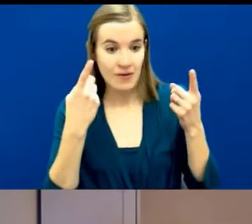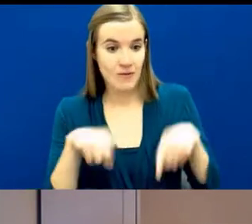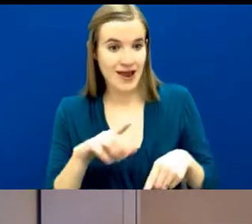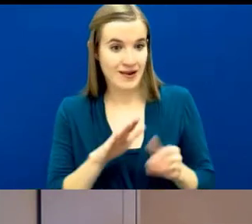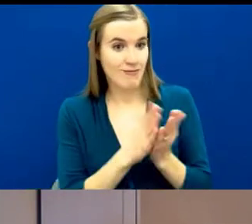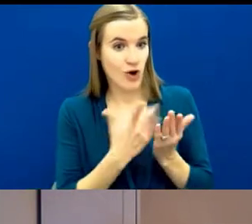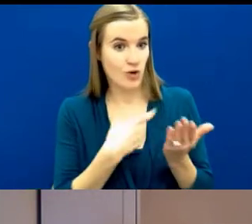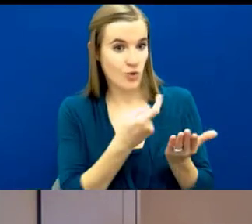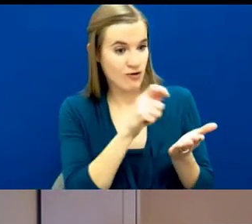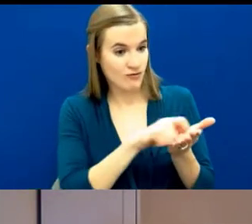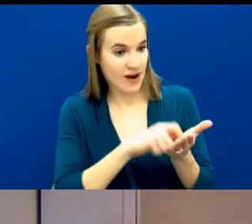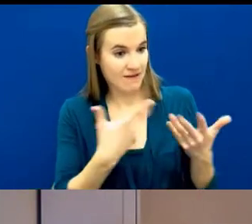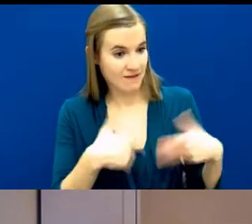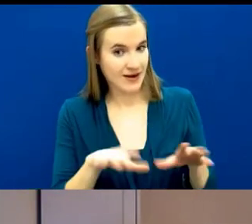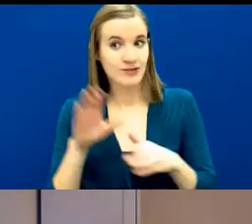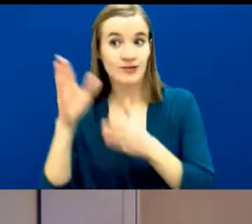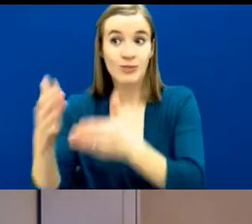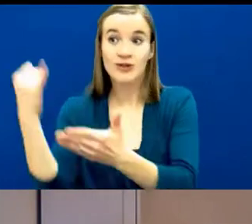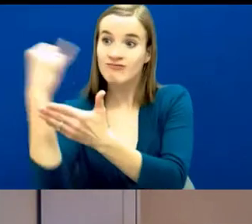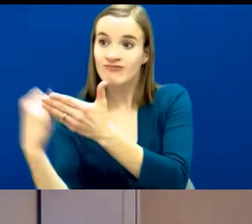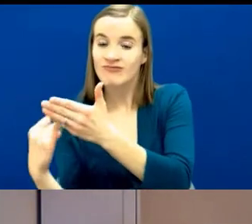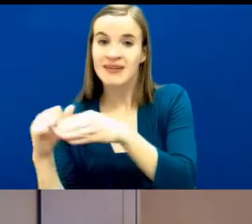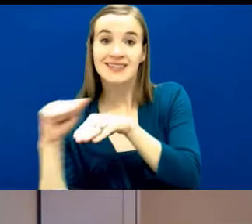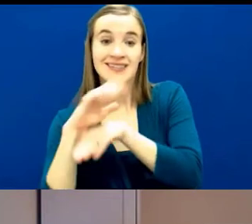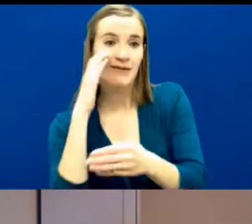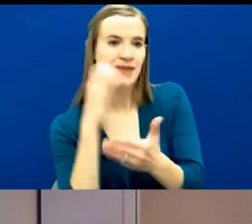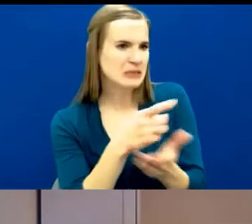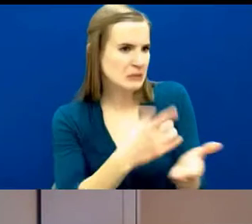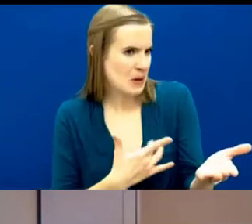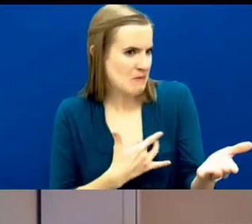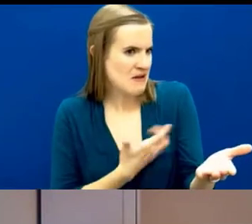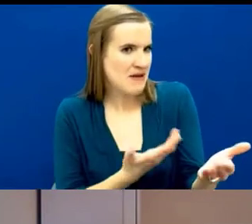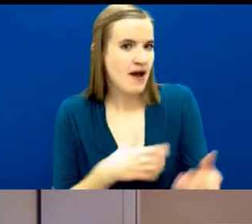Jennifer: I was so excited because the illustrations were so beautiful. And you